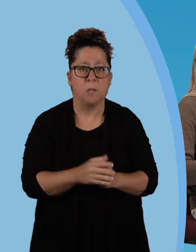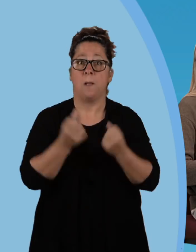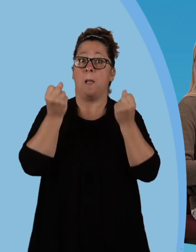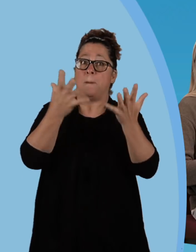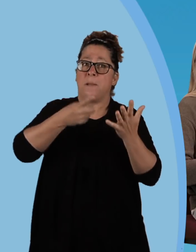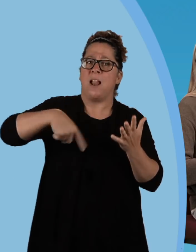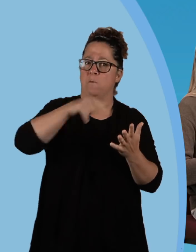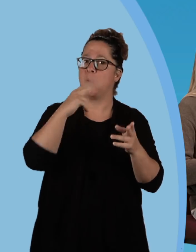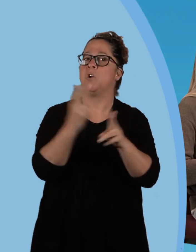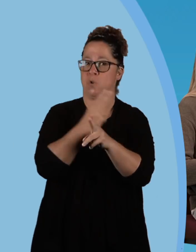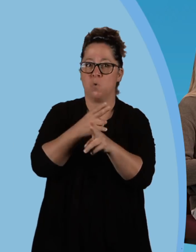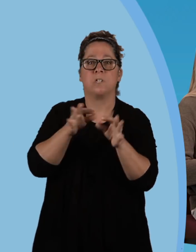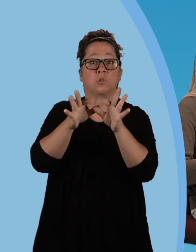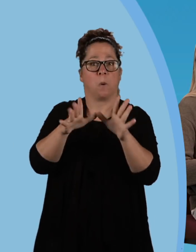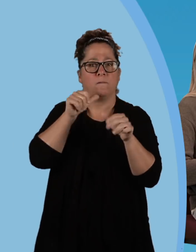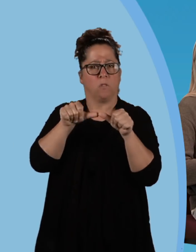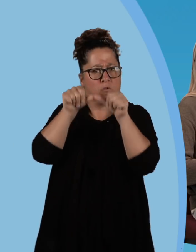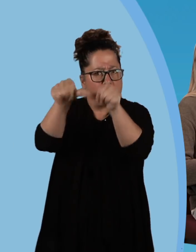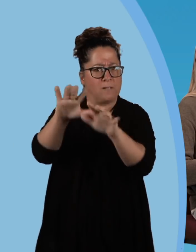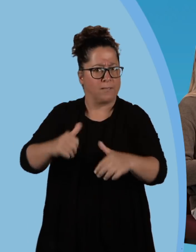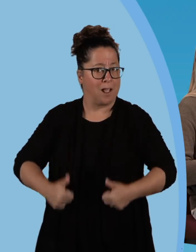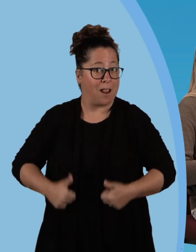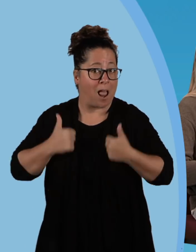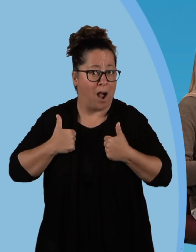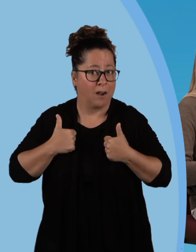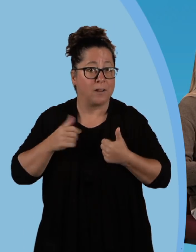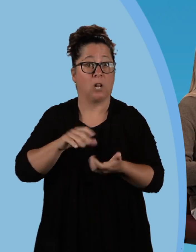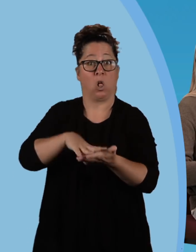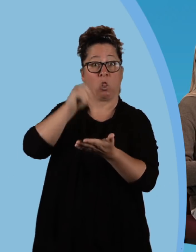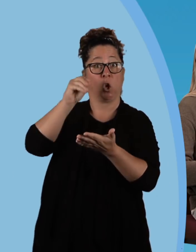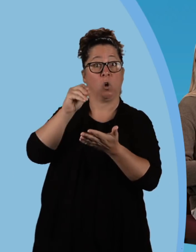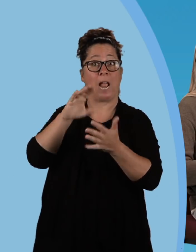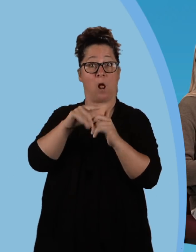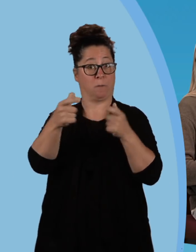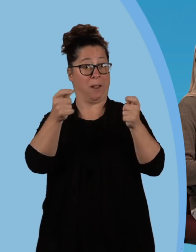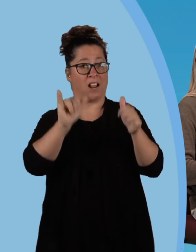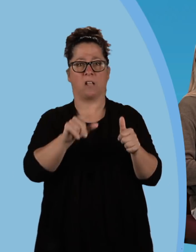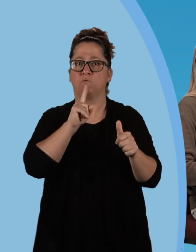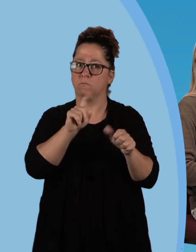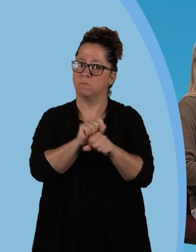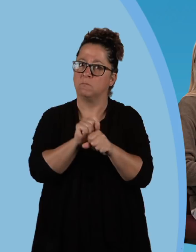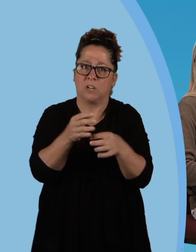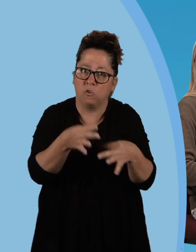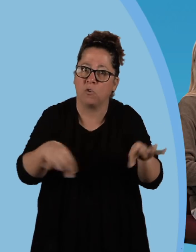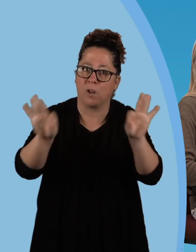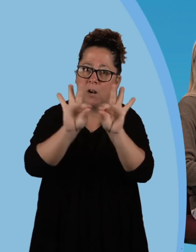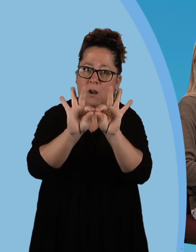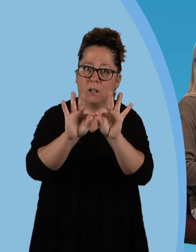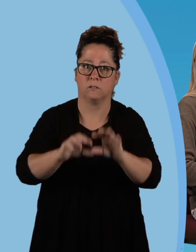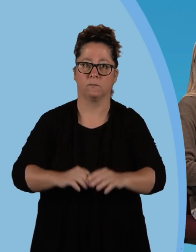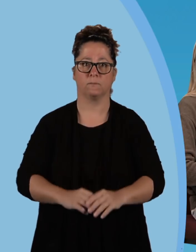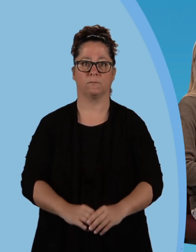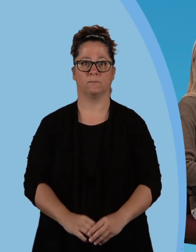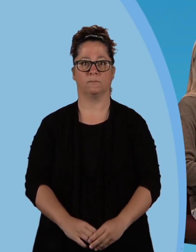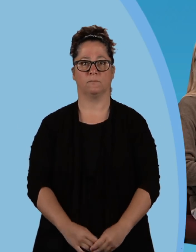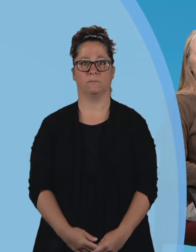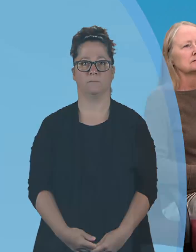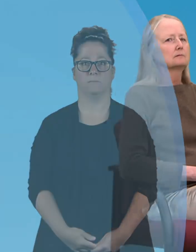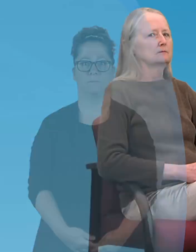Many will be using interpreters the rest of their lives, and learning how to manage that is very critical.